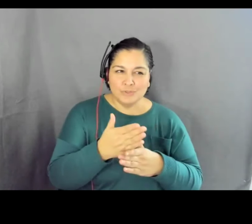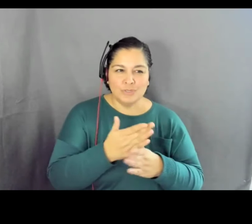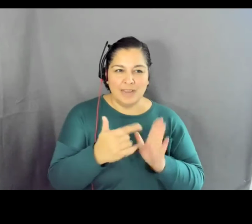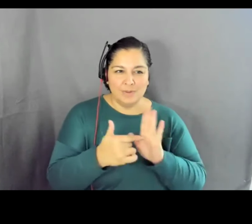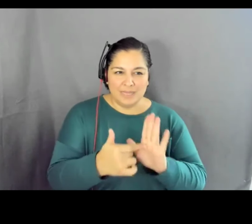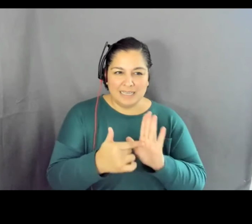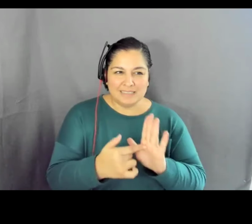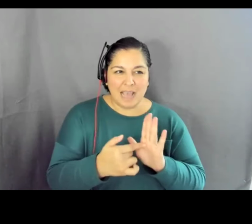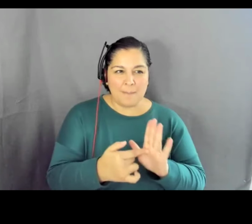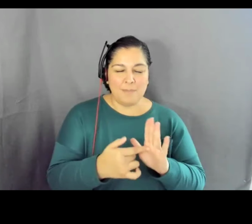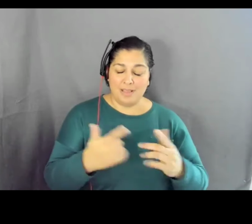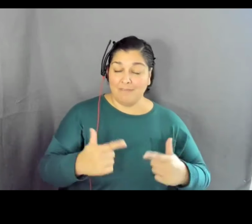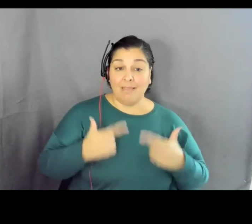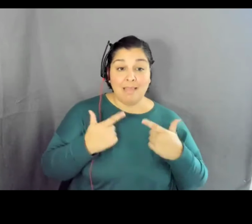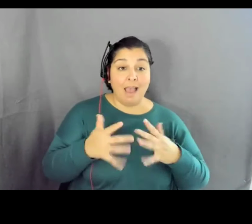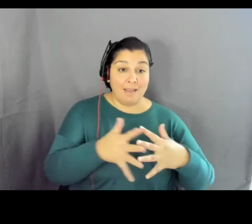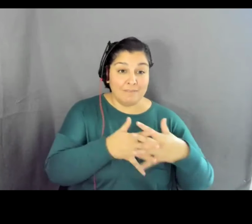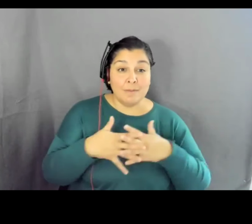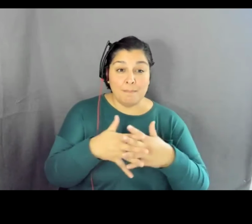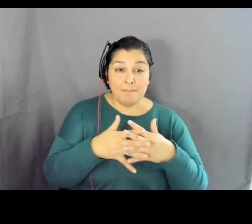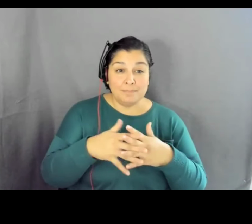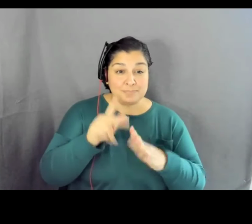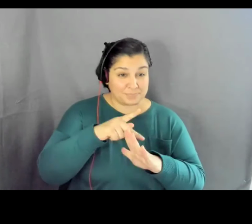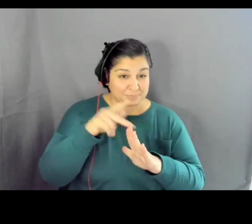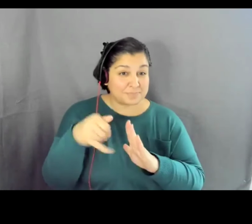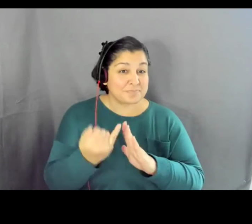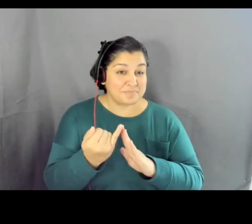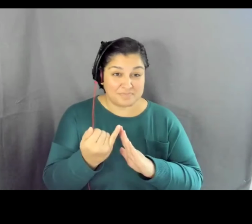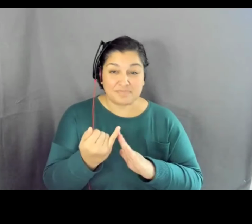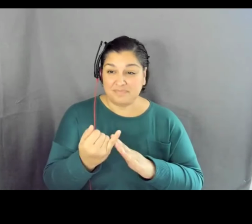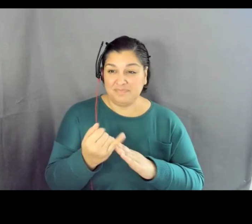this Live in America project that was really kind of embracing